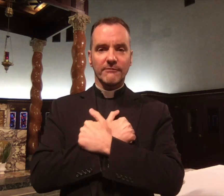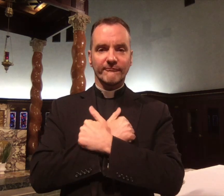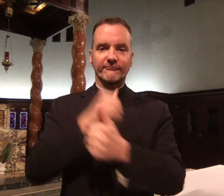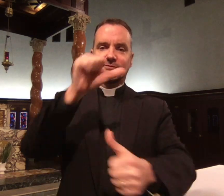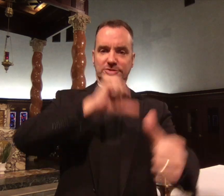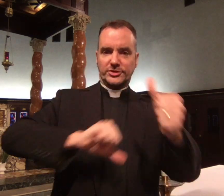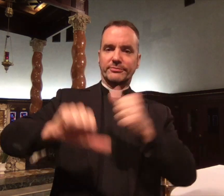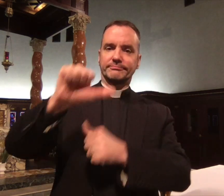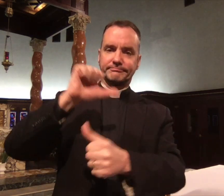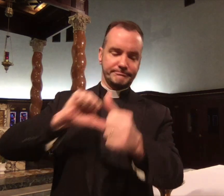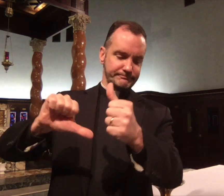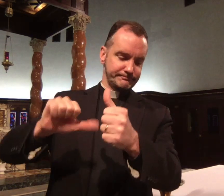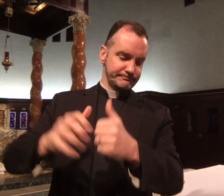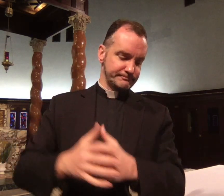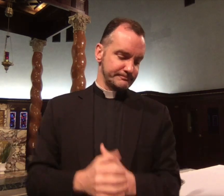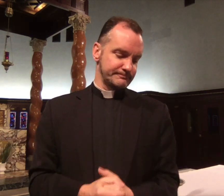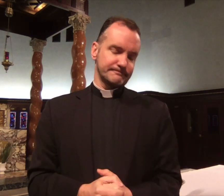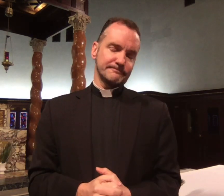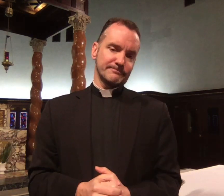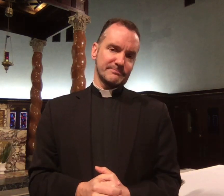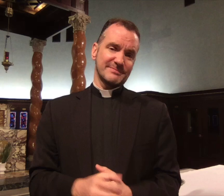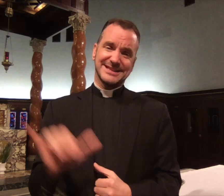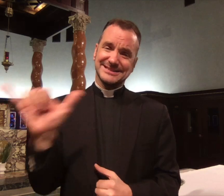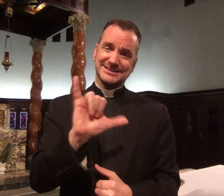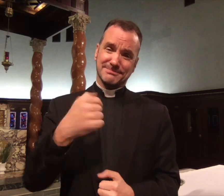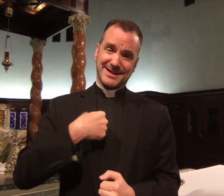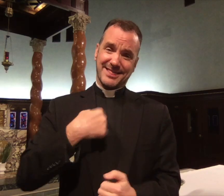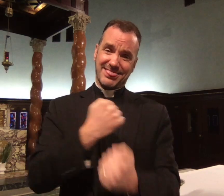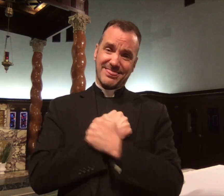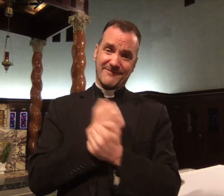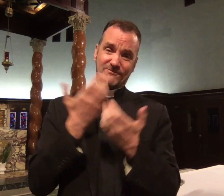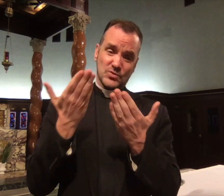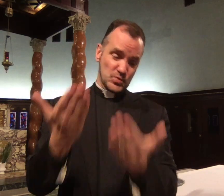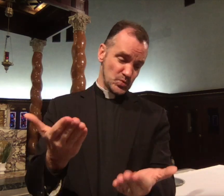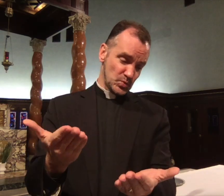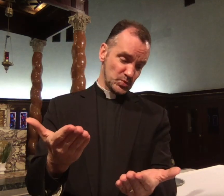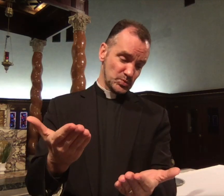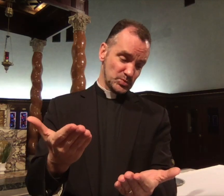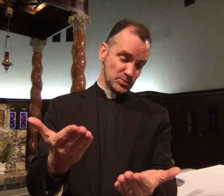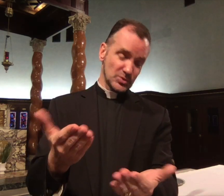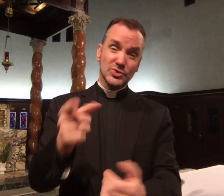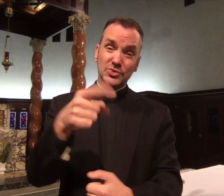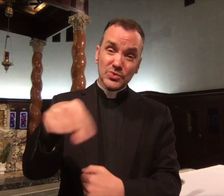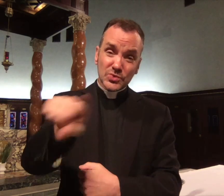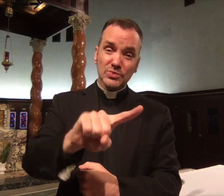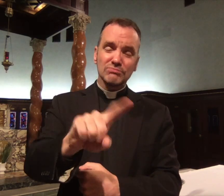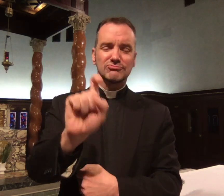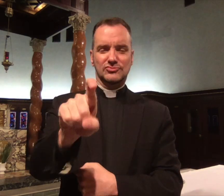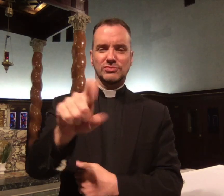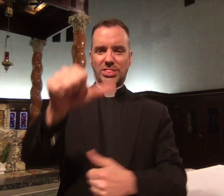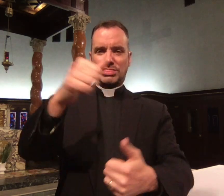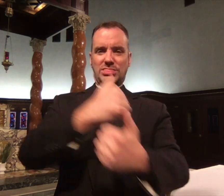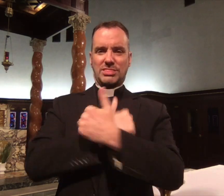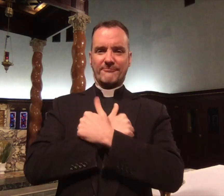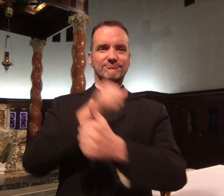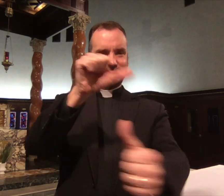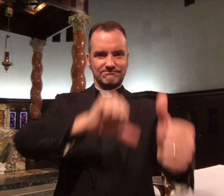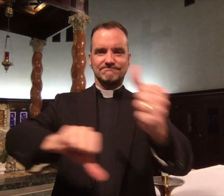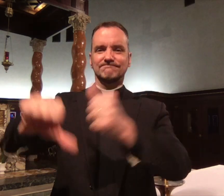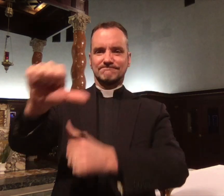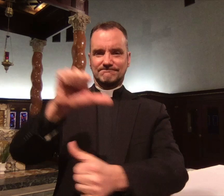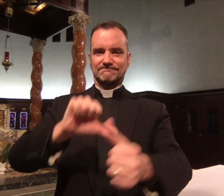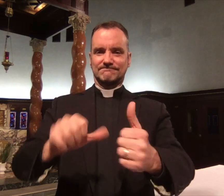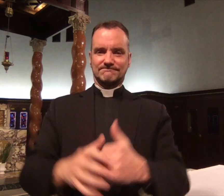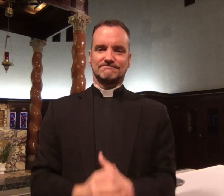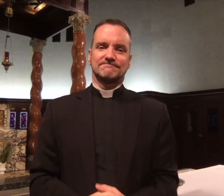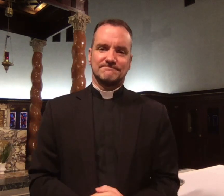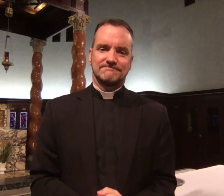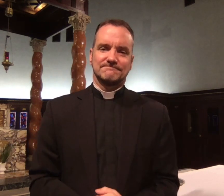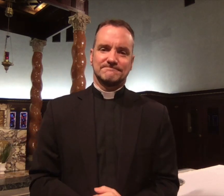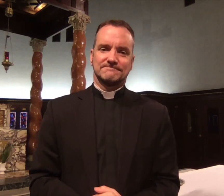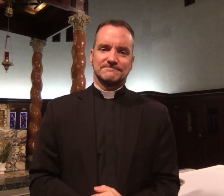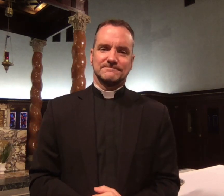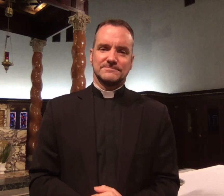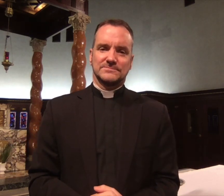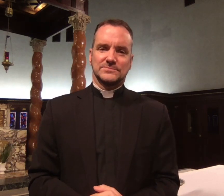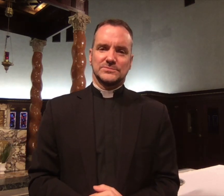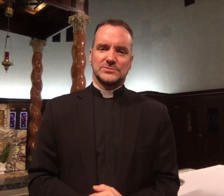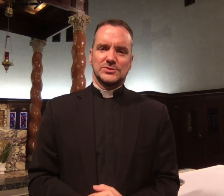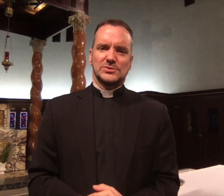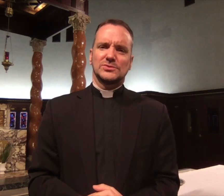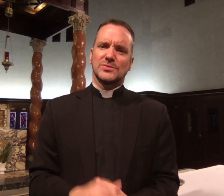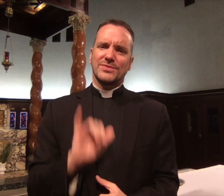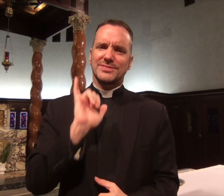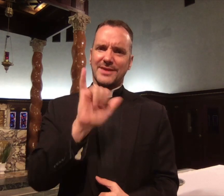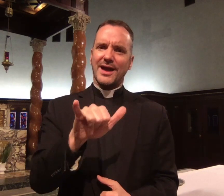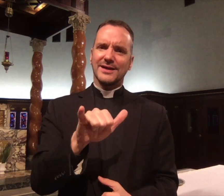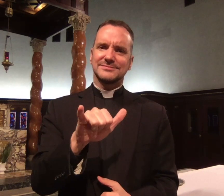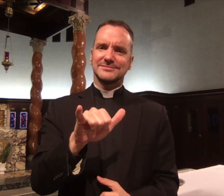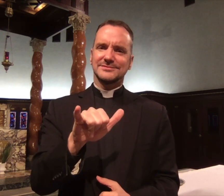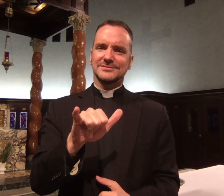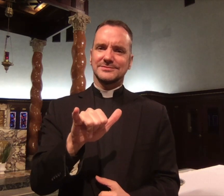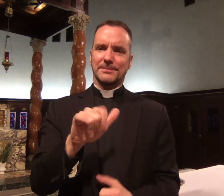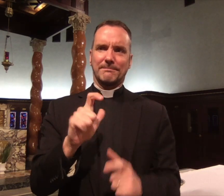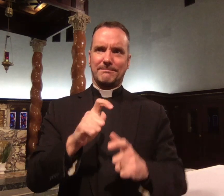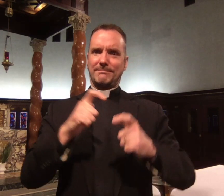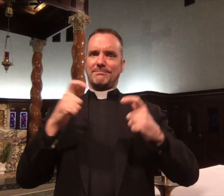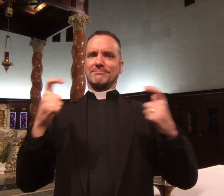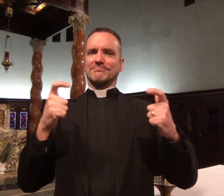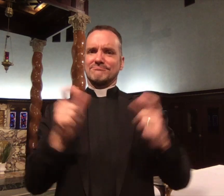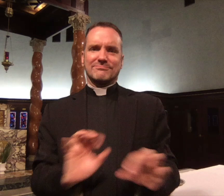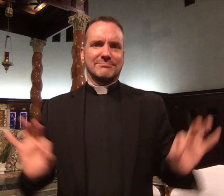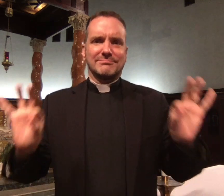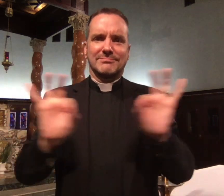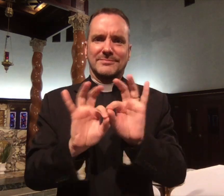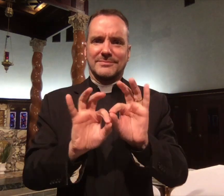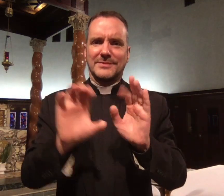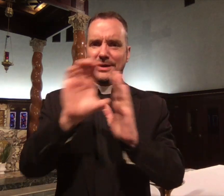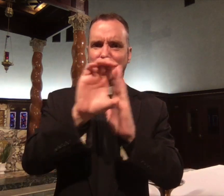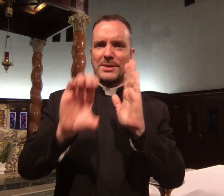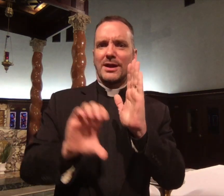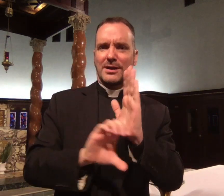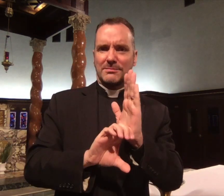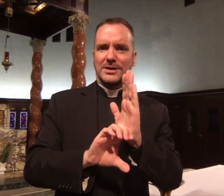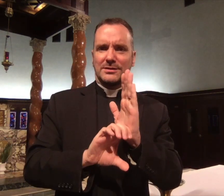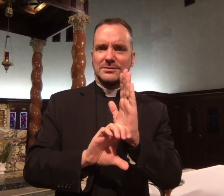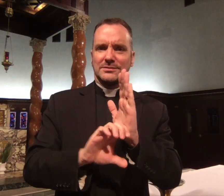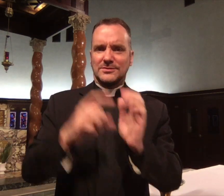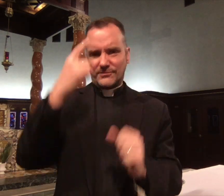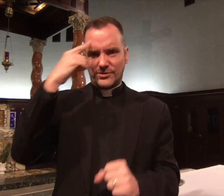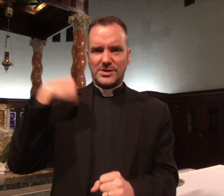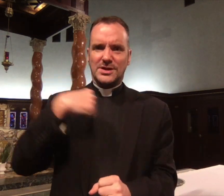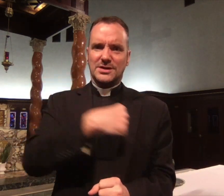Love one another. As I have loved you, so you also should love one another." That is